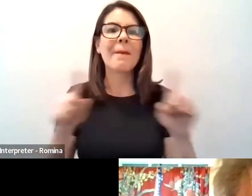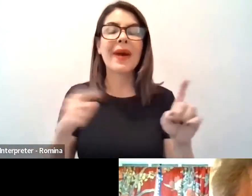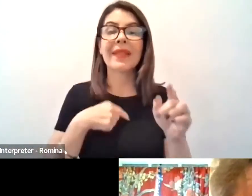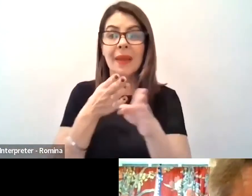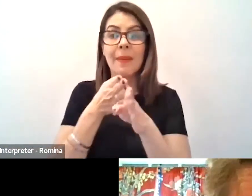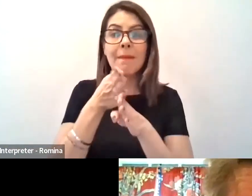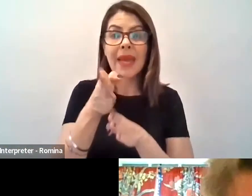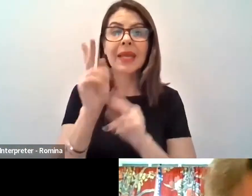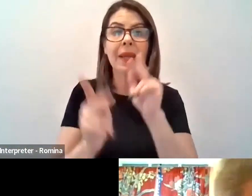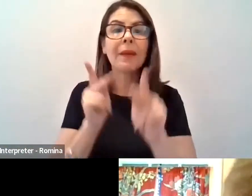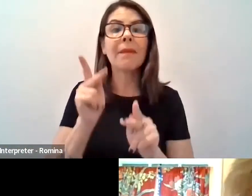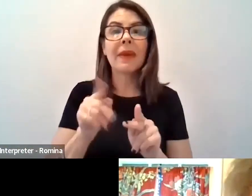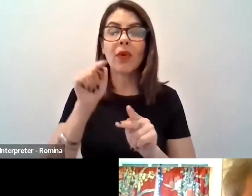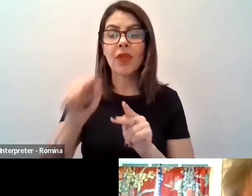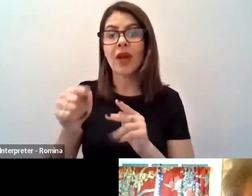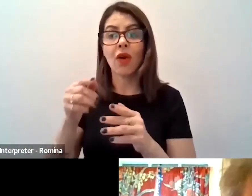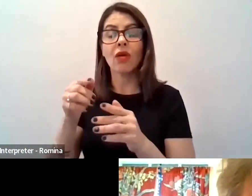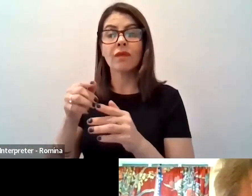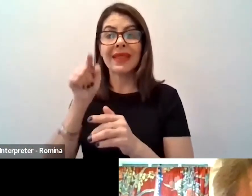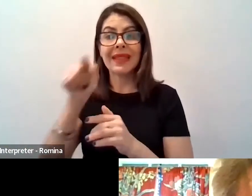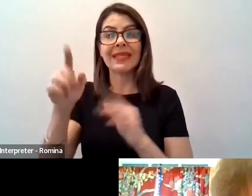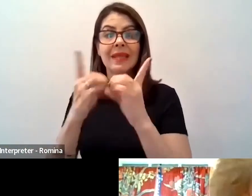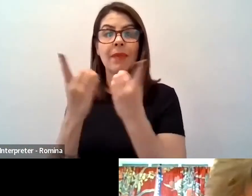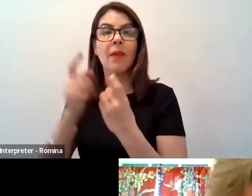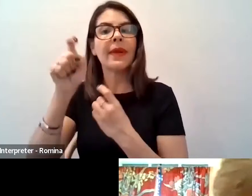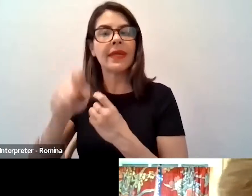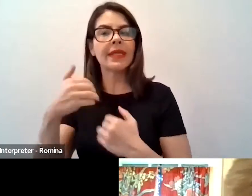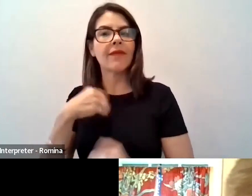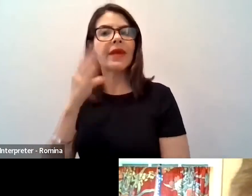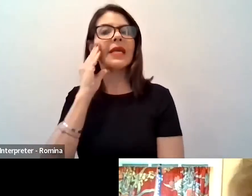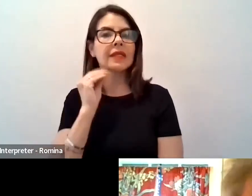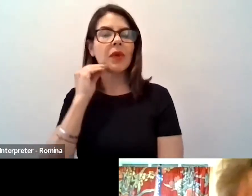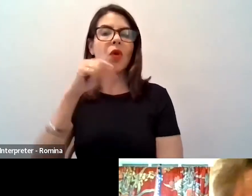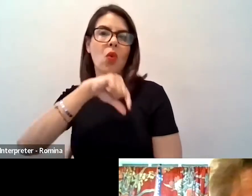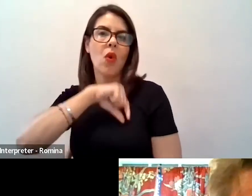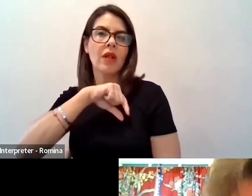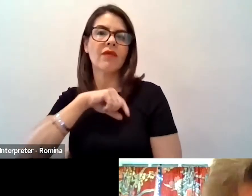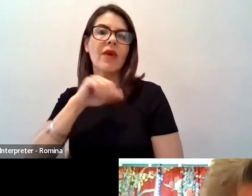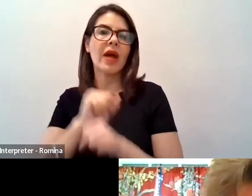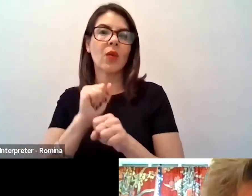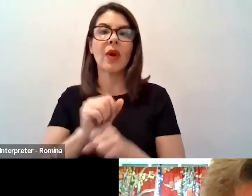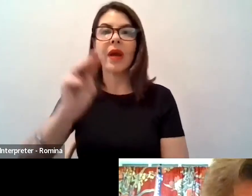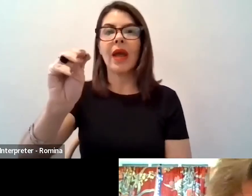up these departments need to be experienced and qualified a medic on a set when necessary.